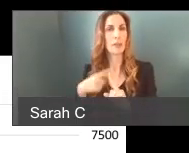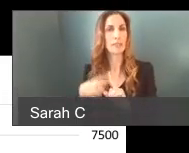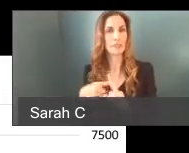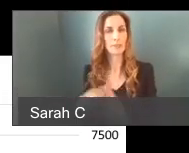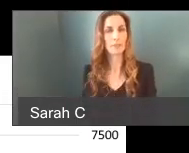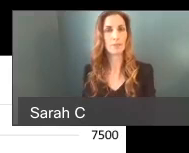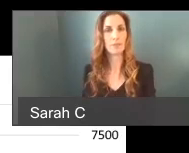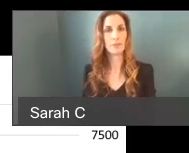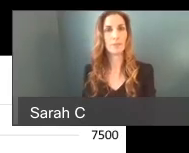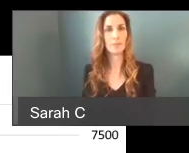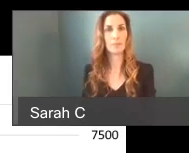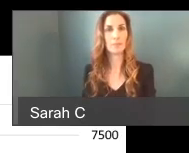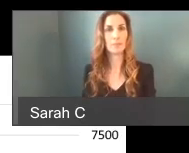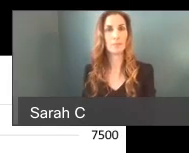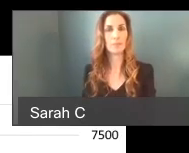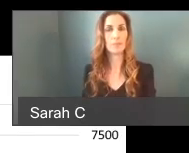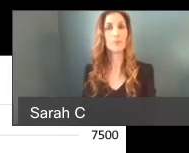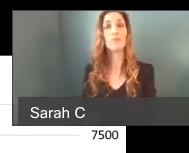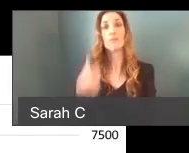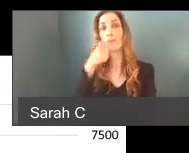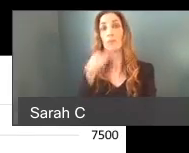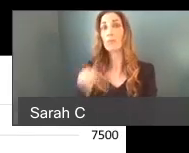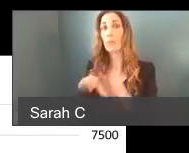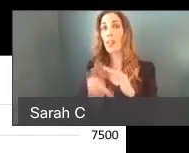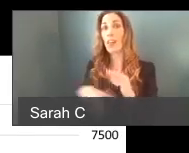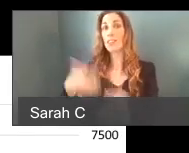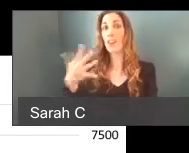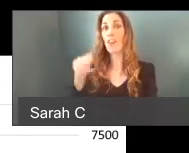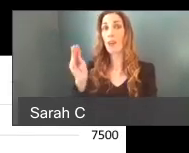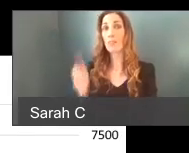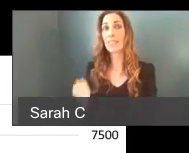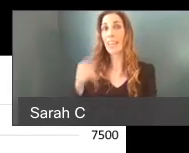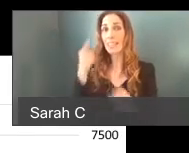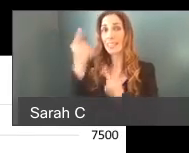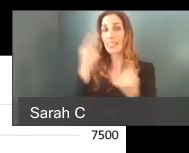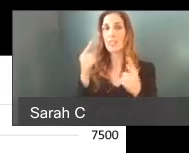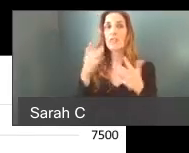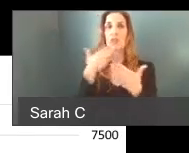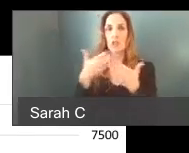As a reminder a positivity rate below 5% is considered suppression of the virus. This